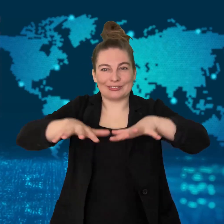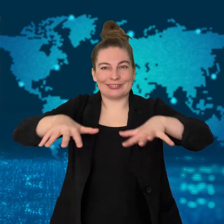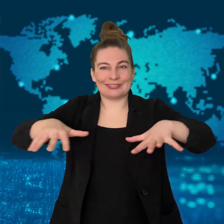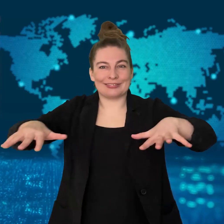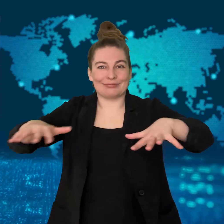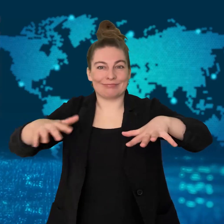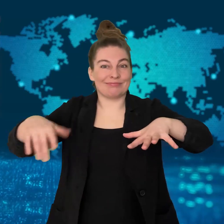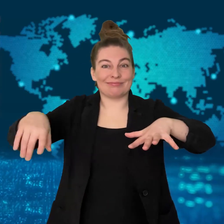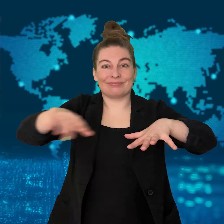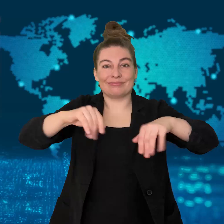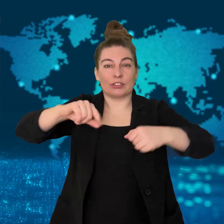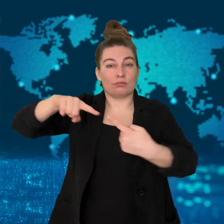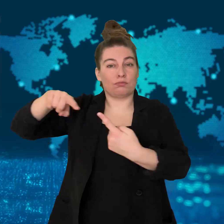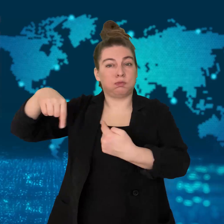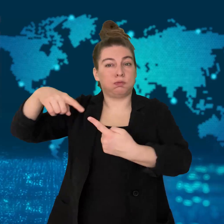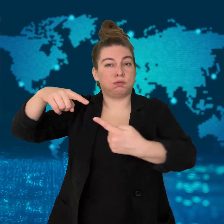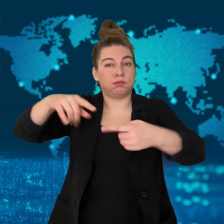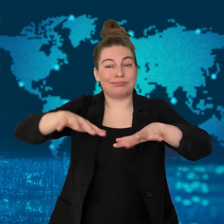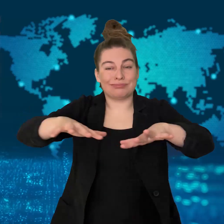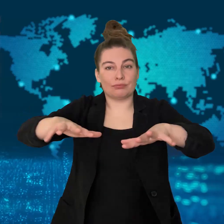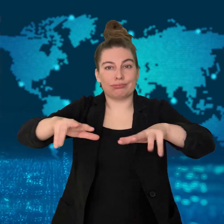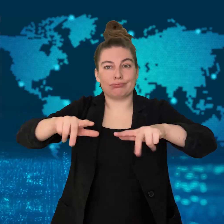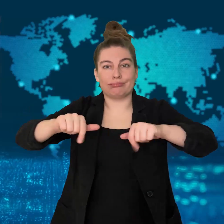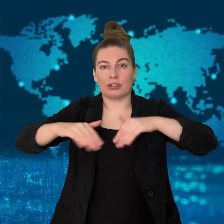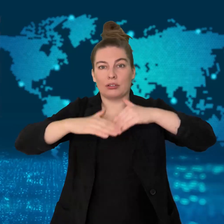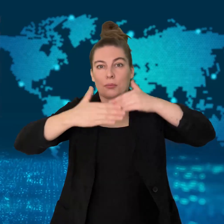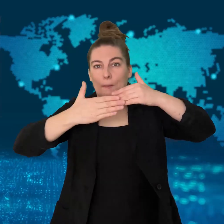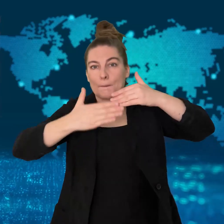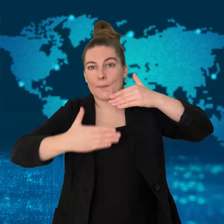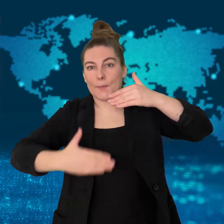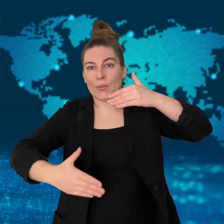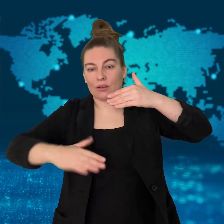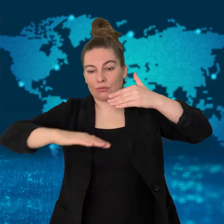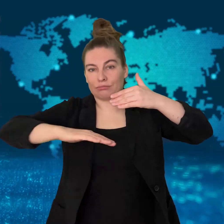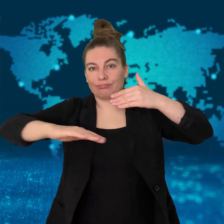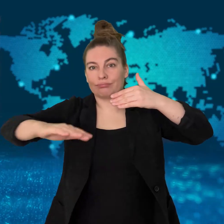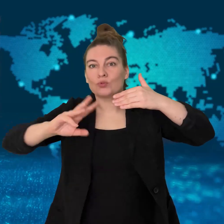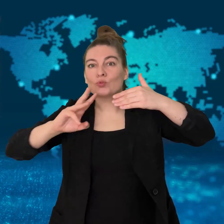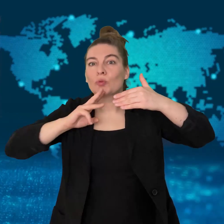In one area, sandy beaches have been carved into